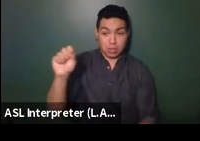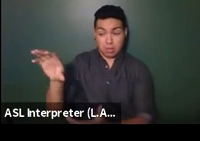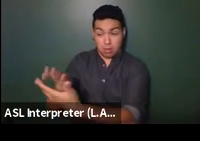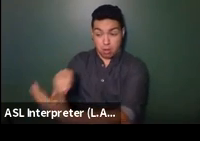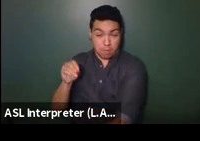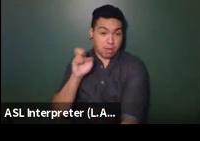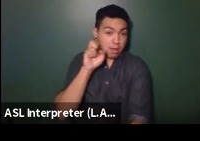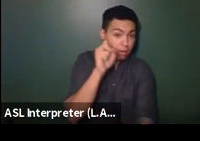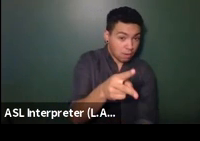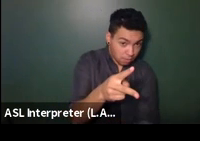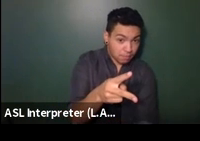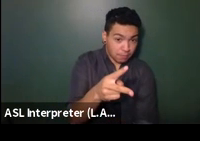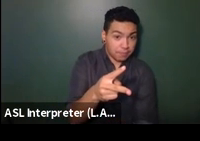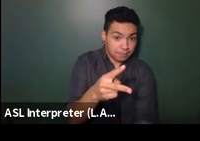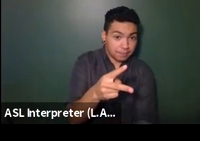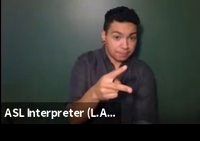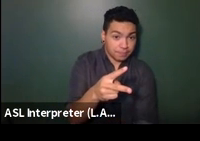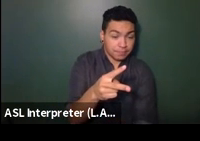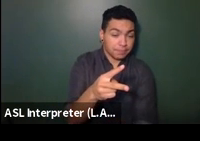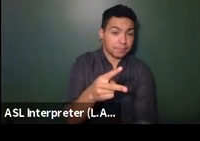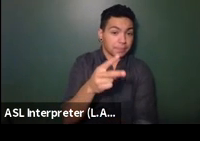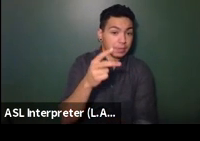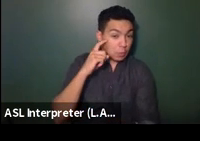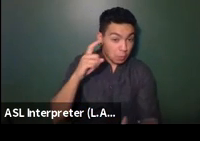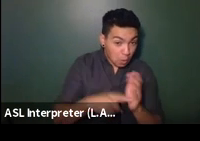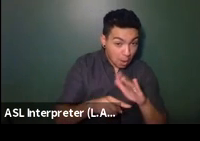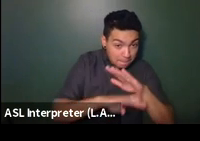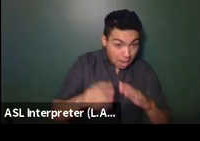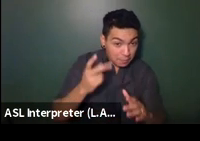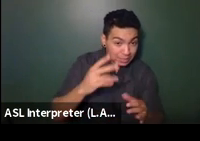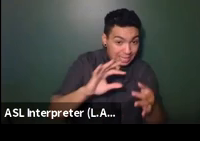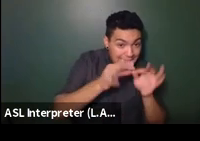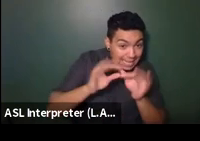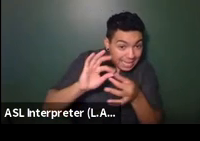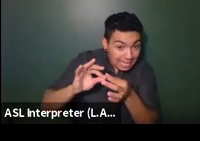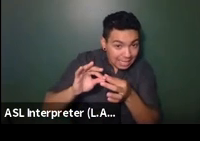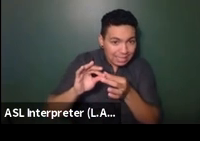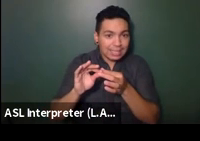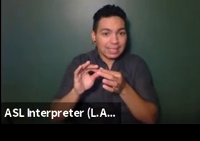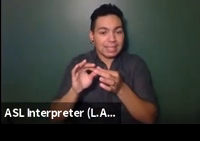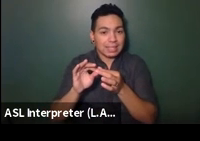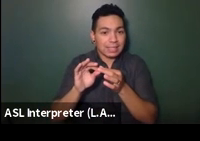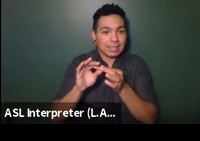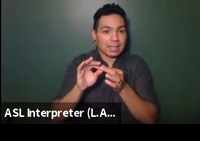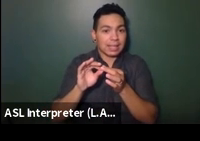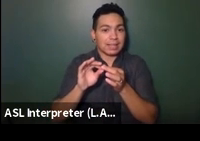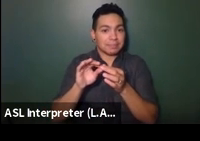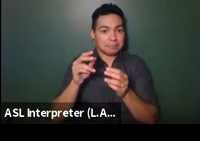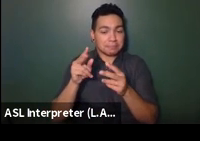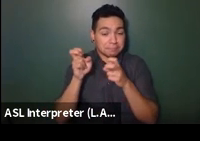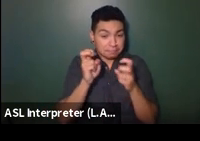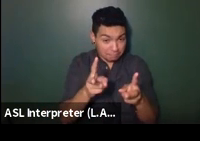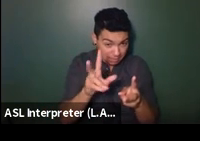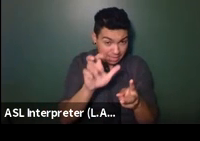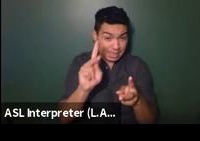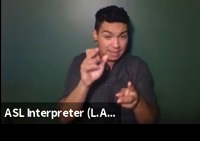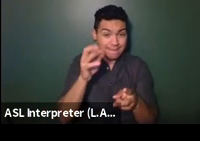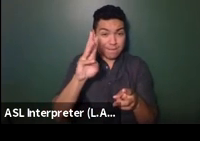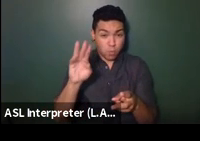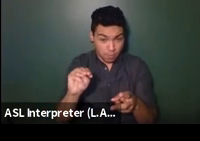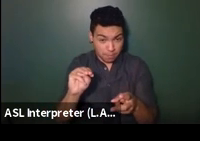ESD 189 - Amy Colburn: And I can if I go down to the bottom where that link is I can link this form and then I could say